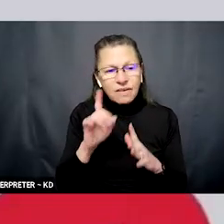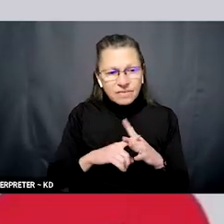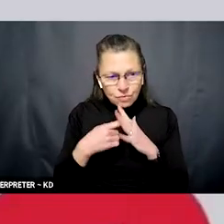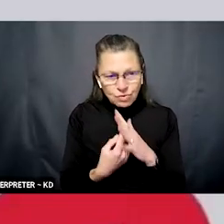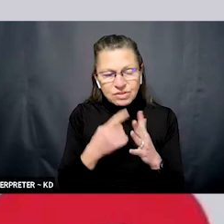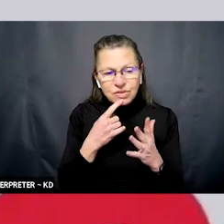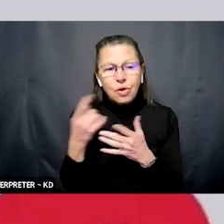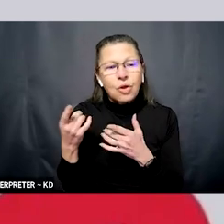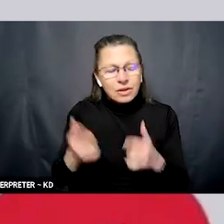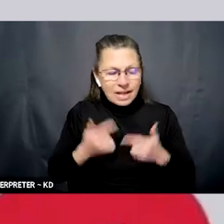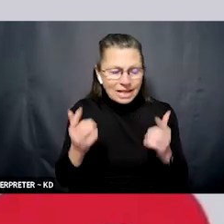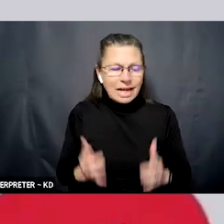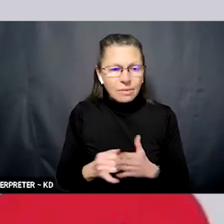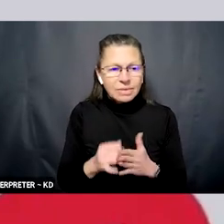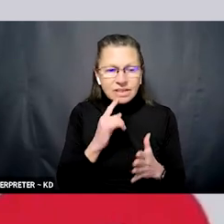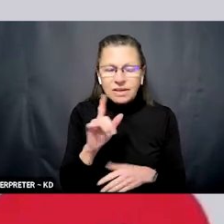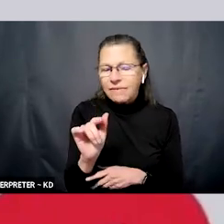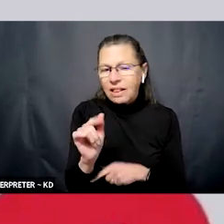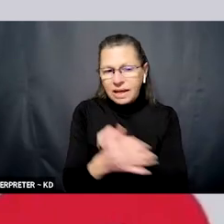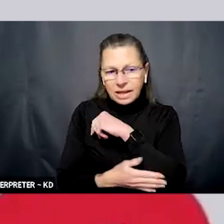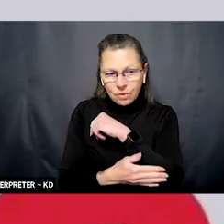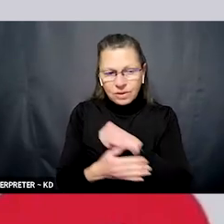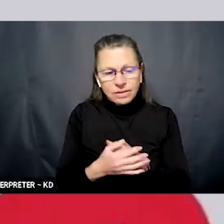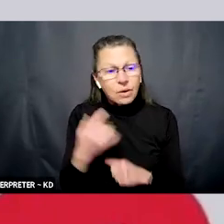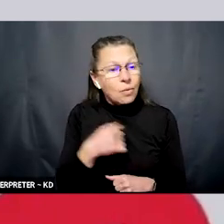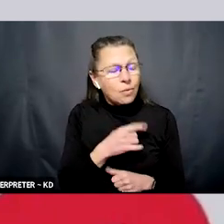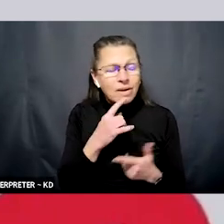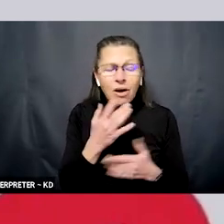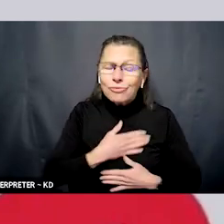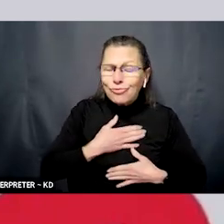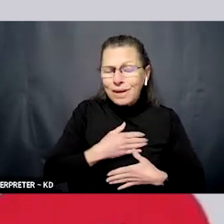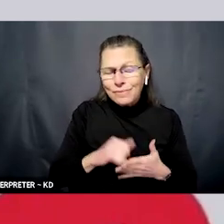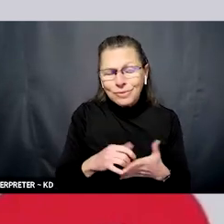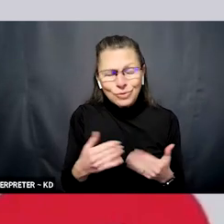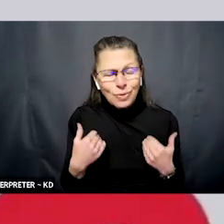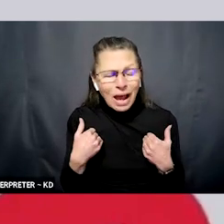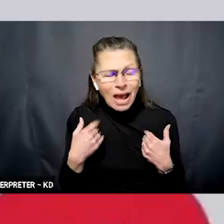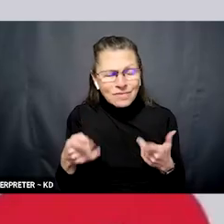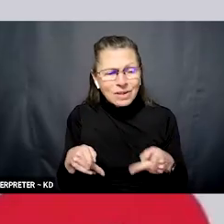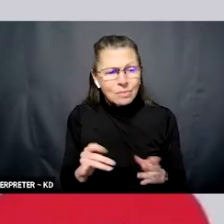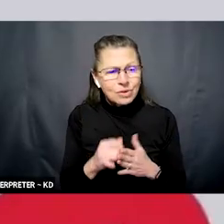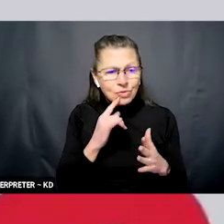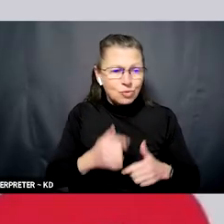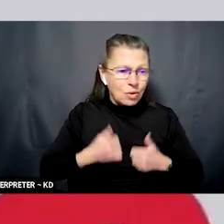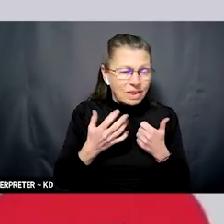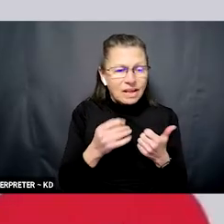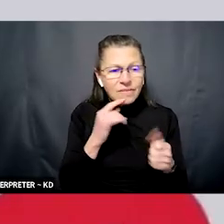of Los Angeles County. We are grateful to have the opportunity to live and work on these ancestral